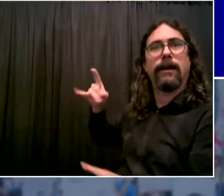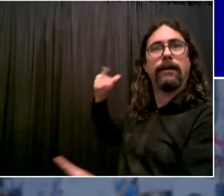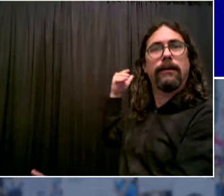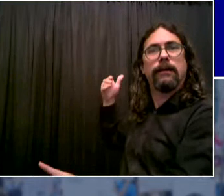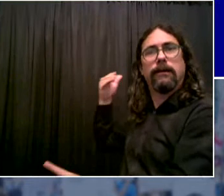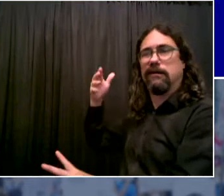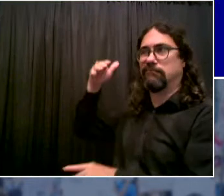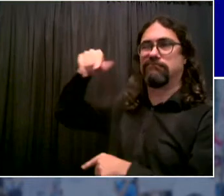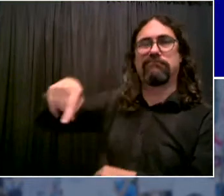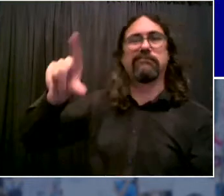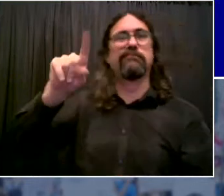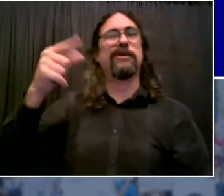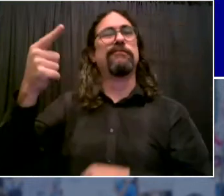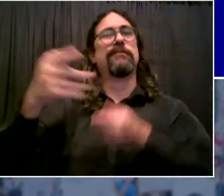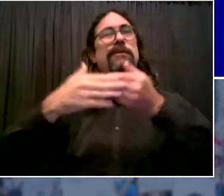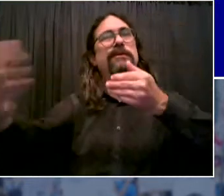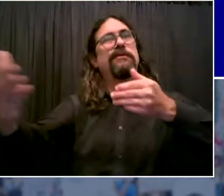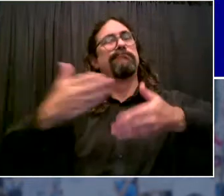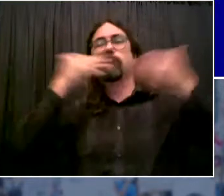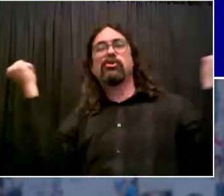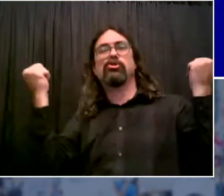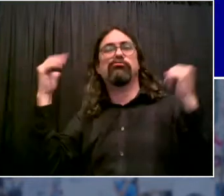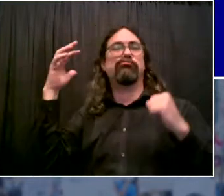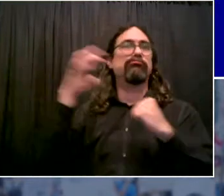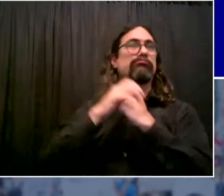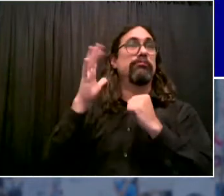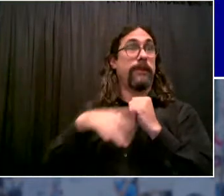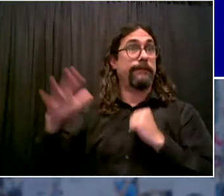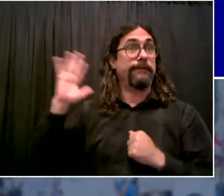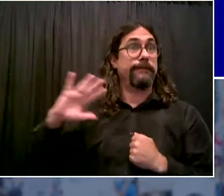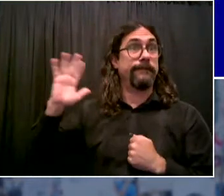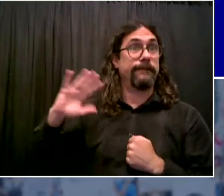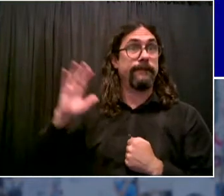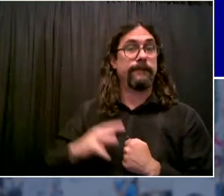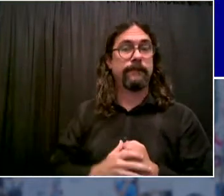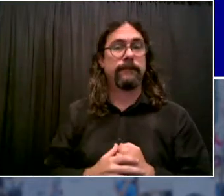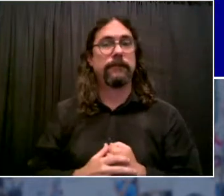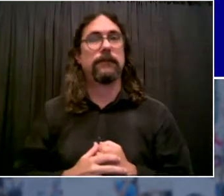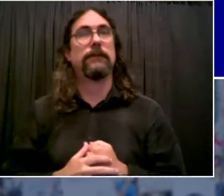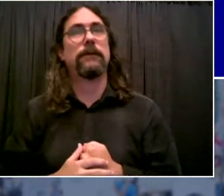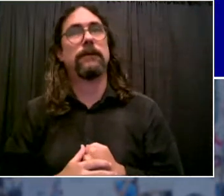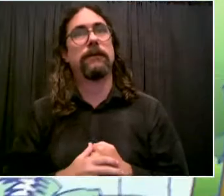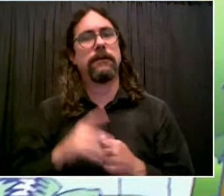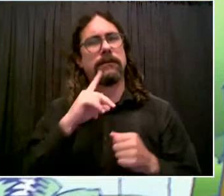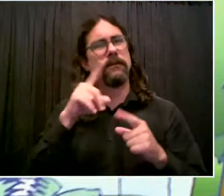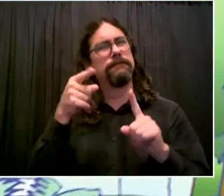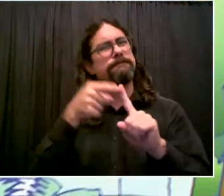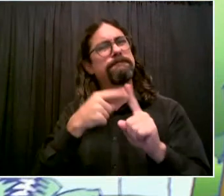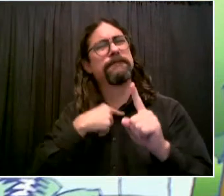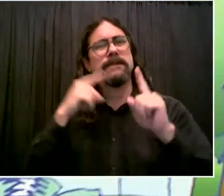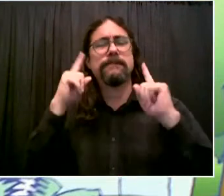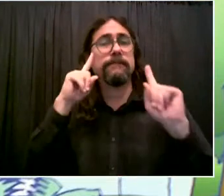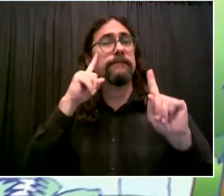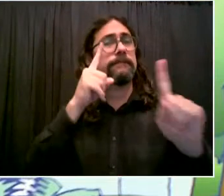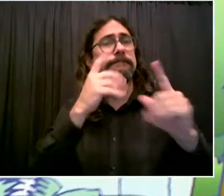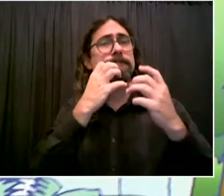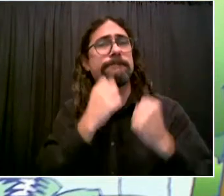JUSTICE IN THIS CITY. THAT MEANS PROTECTING THE